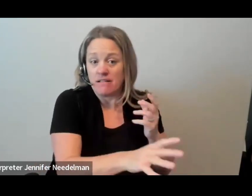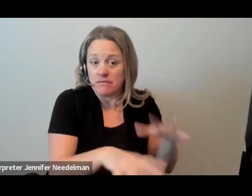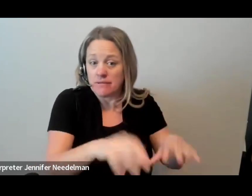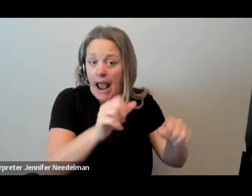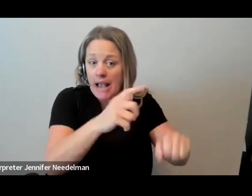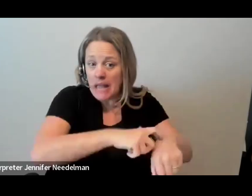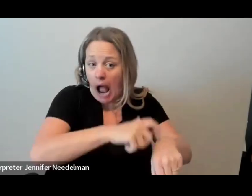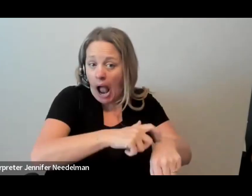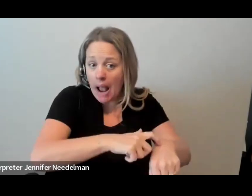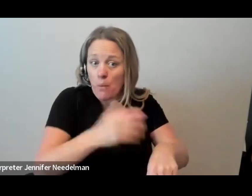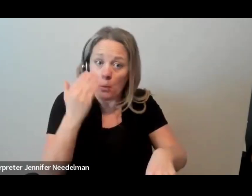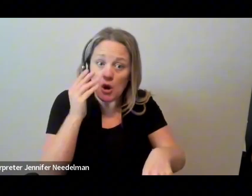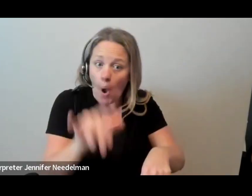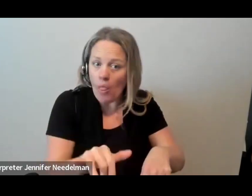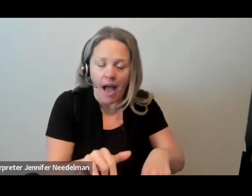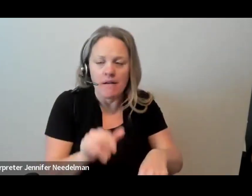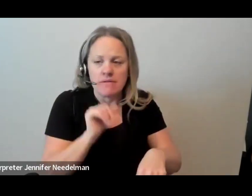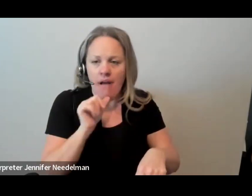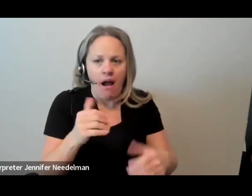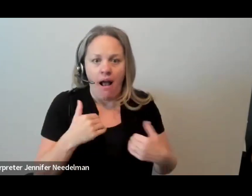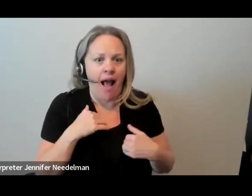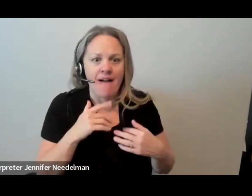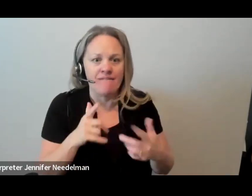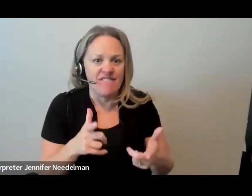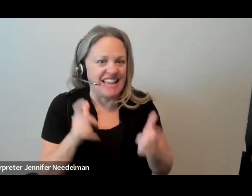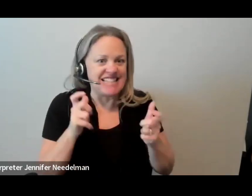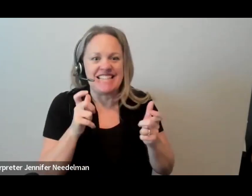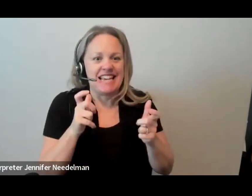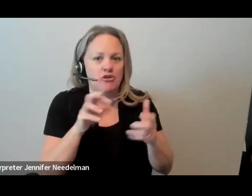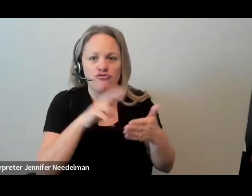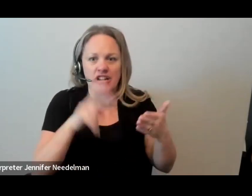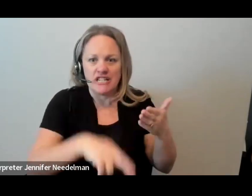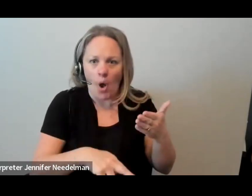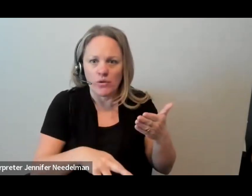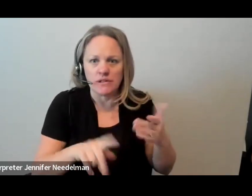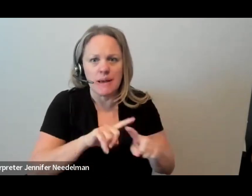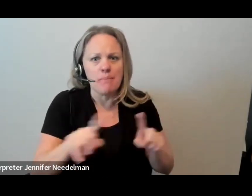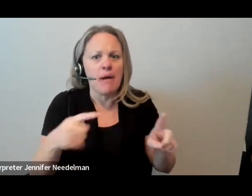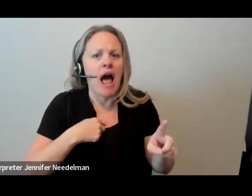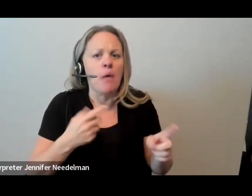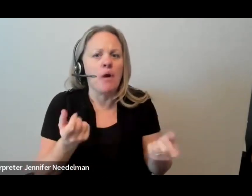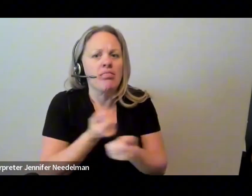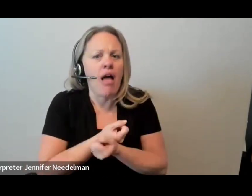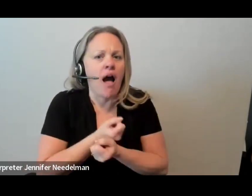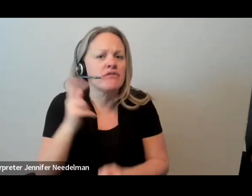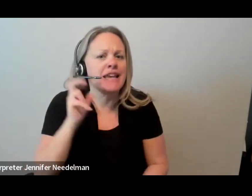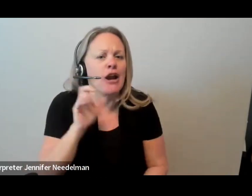we can't get instant results with return, but I'd love to get your thought on